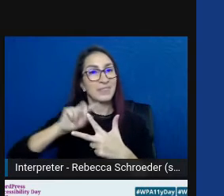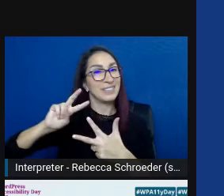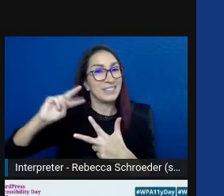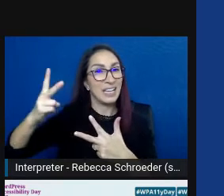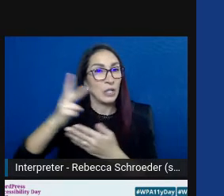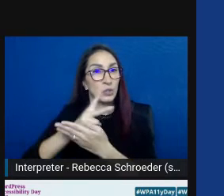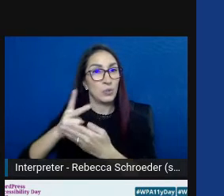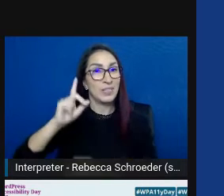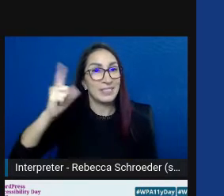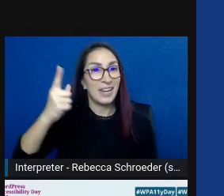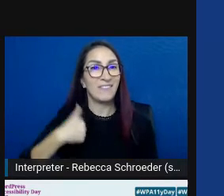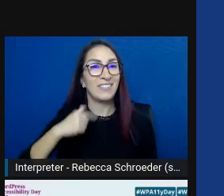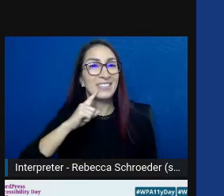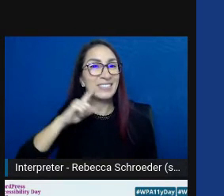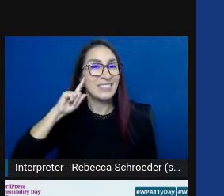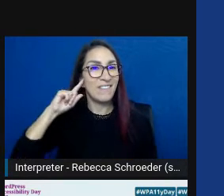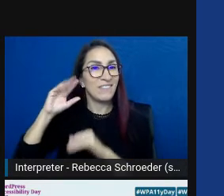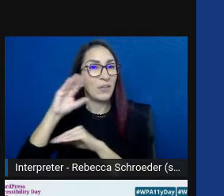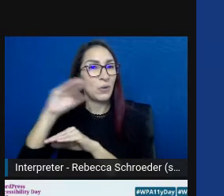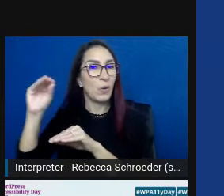She came into my office and she said,